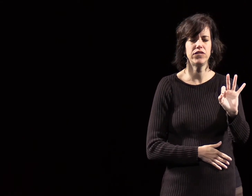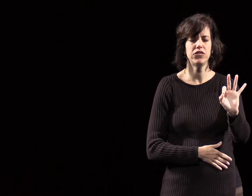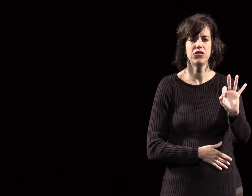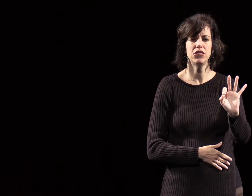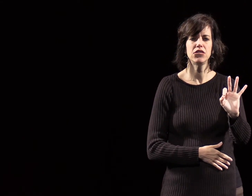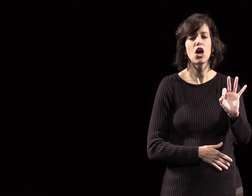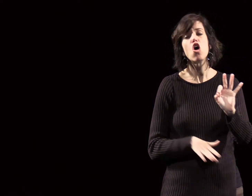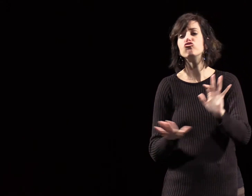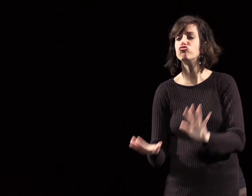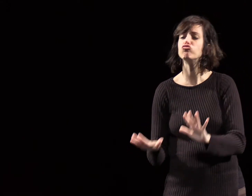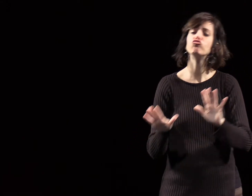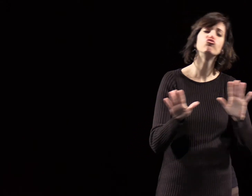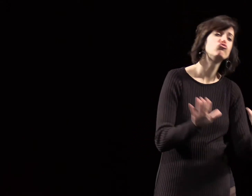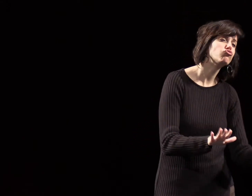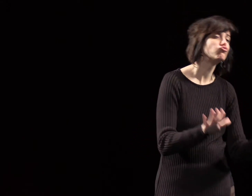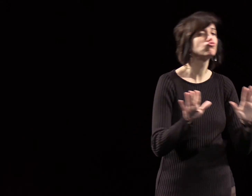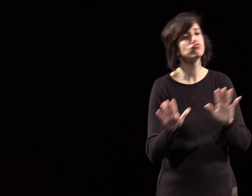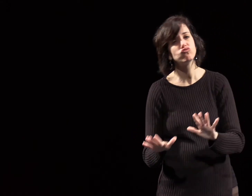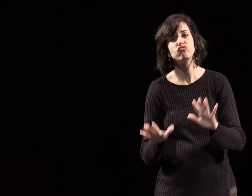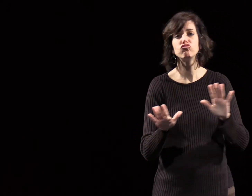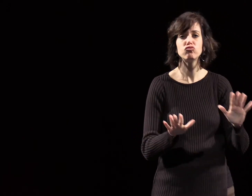And I went about my way until I was about 9,